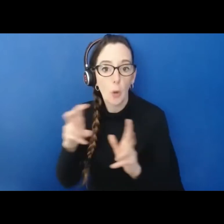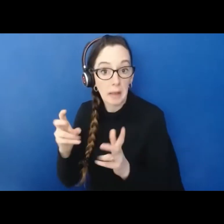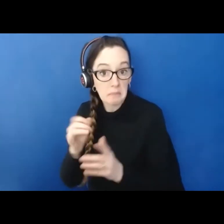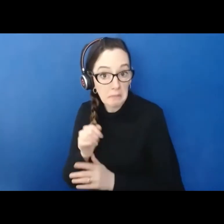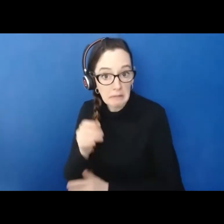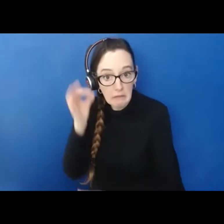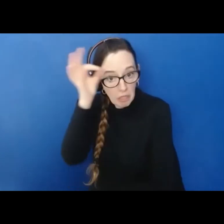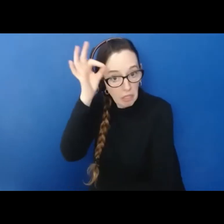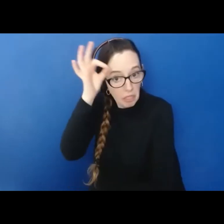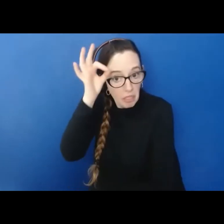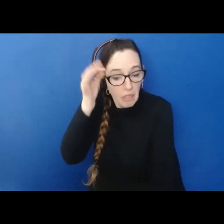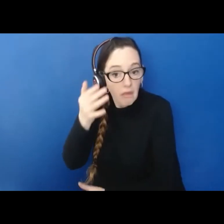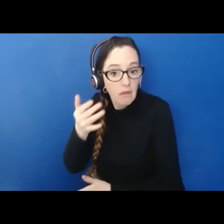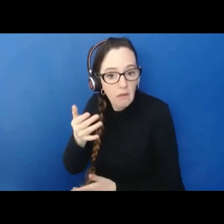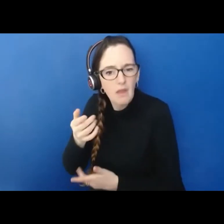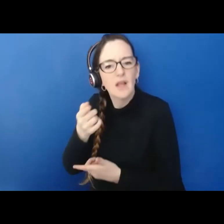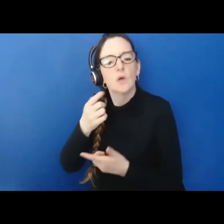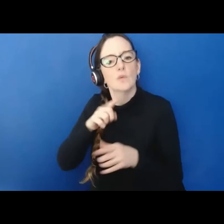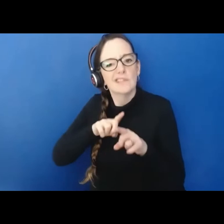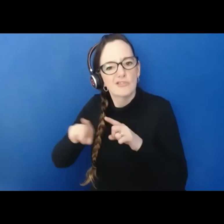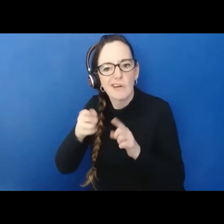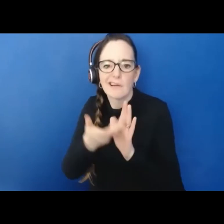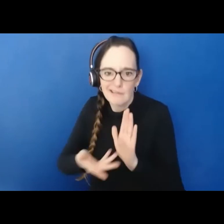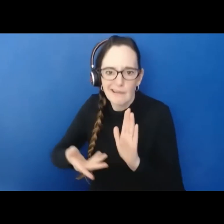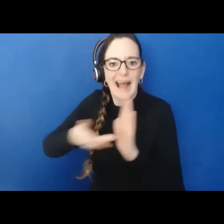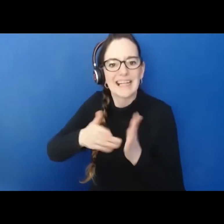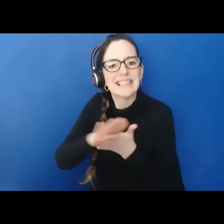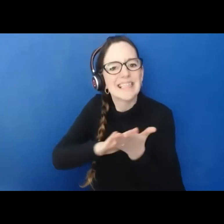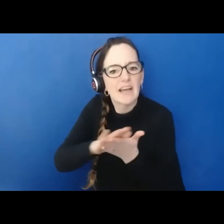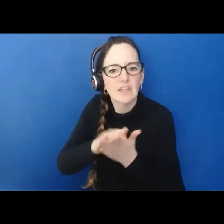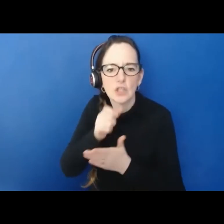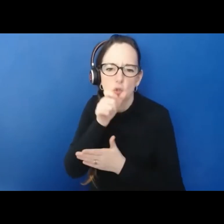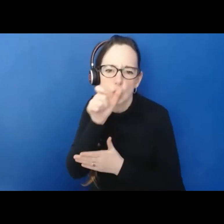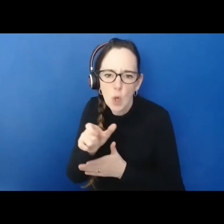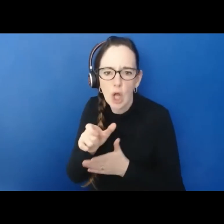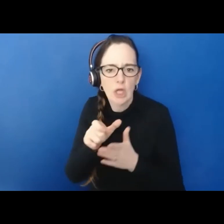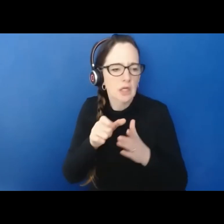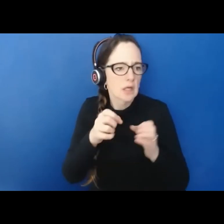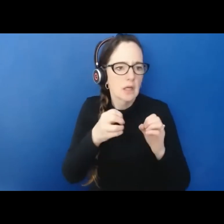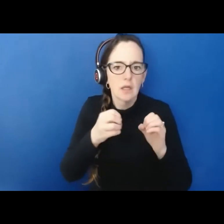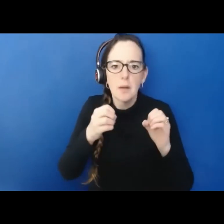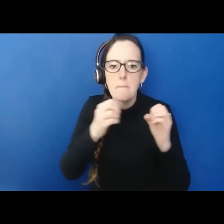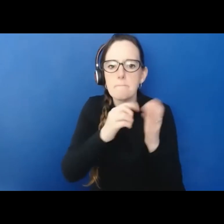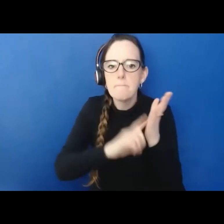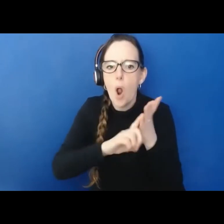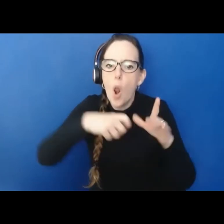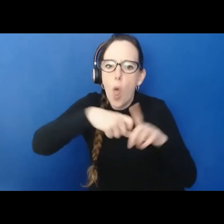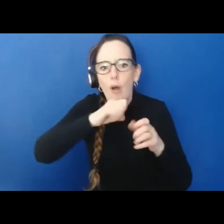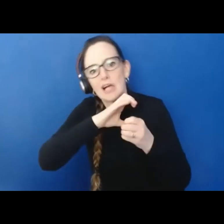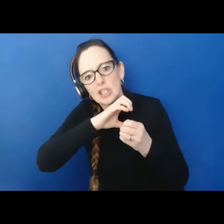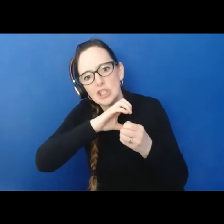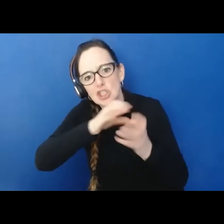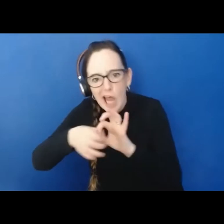And we've added definitions of blockchain, DAO, NFT, and SDGs on UP Projects event page